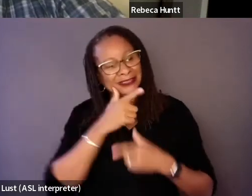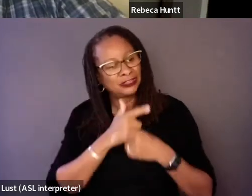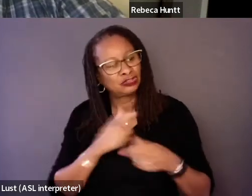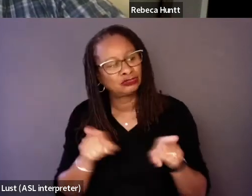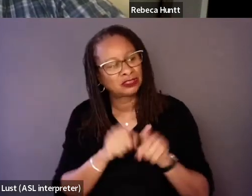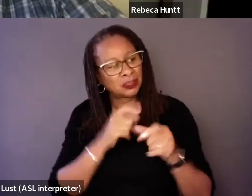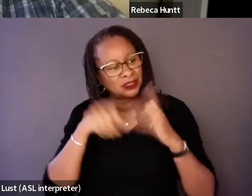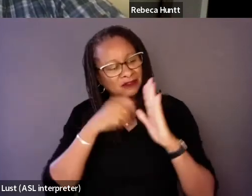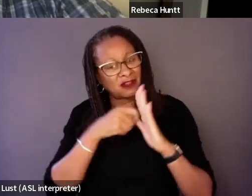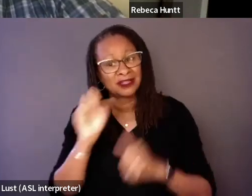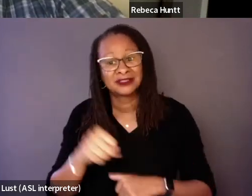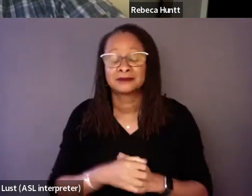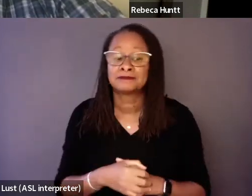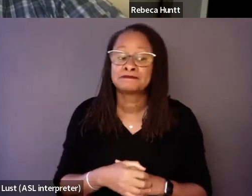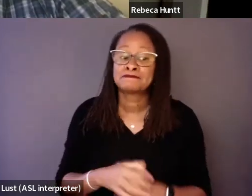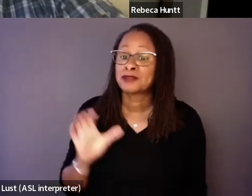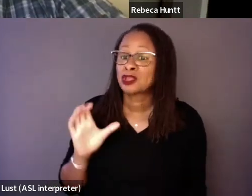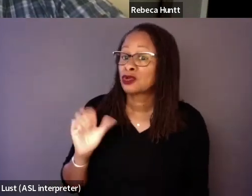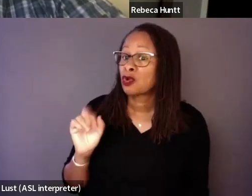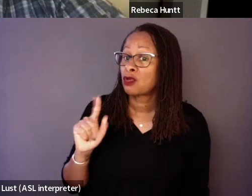I mean, I also think it's very powerful how you --